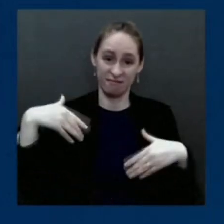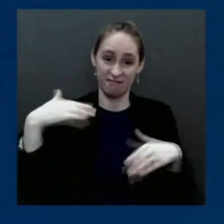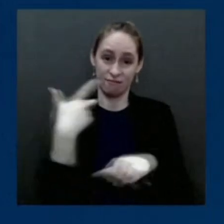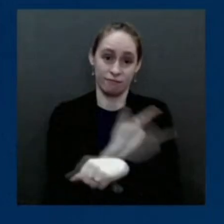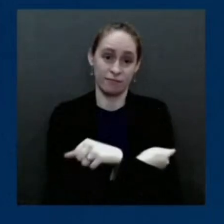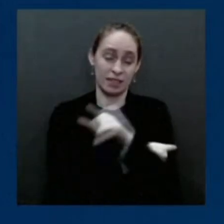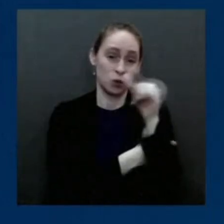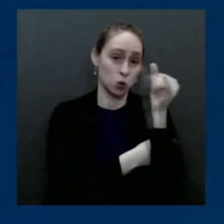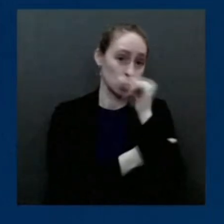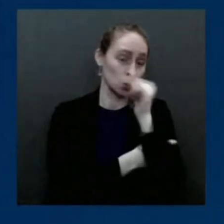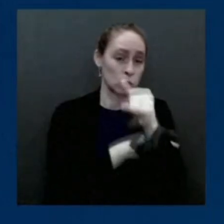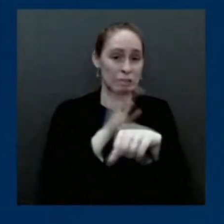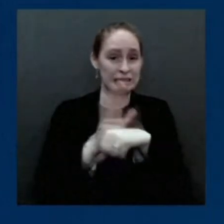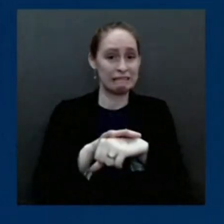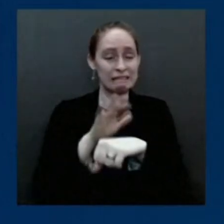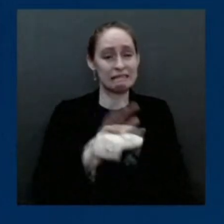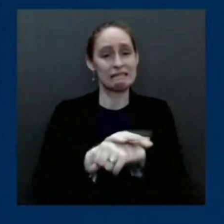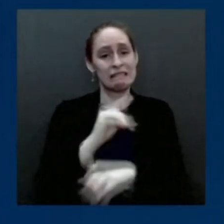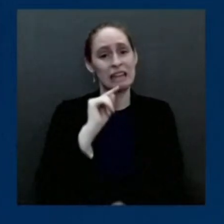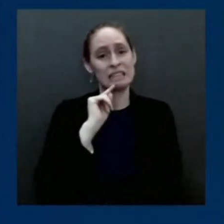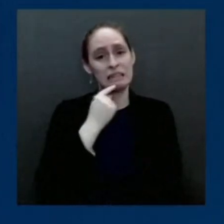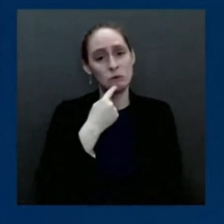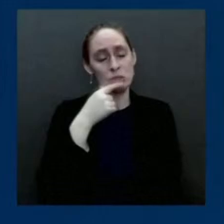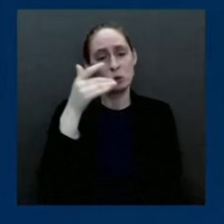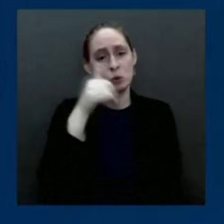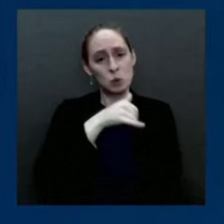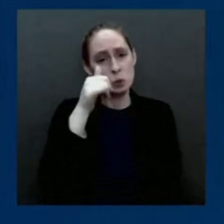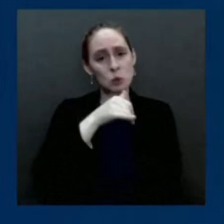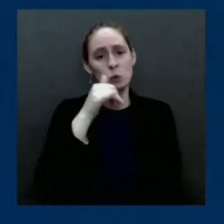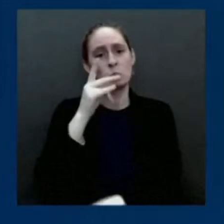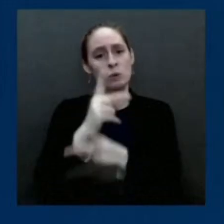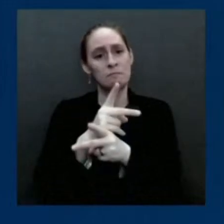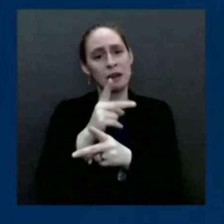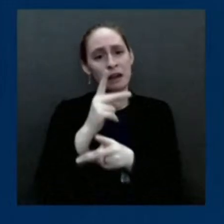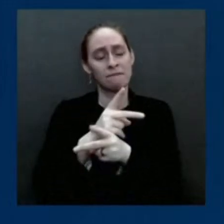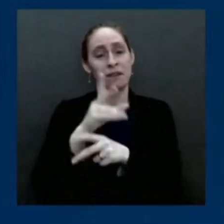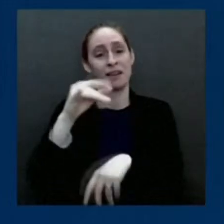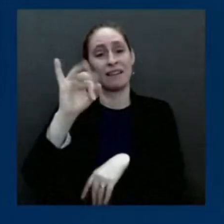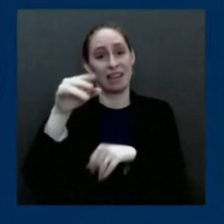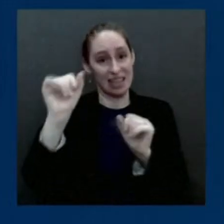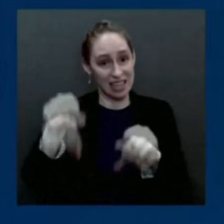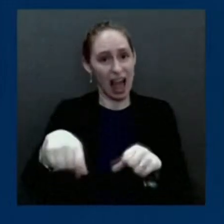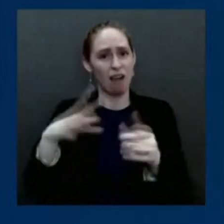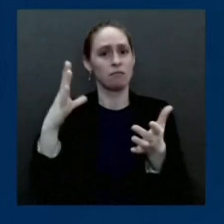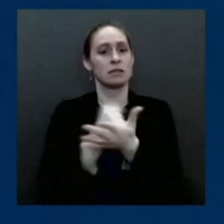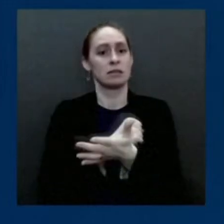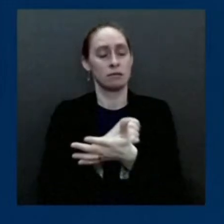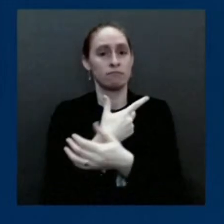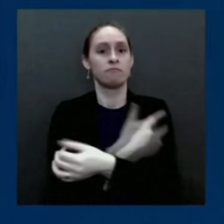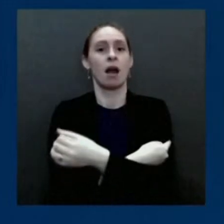HIGHER FOR THE UNVACCINATED AND